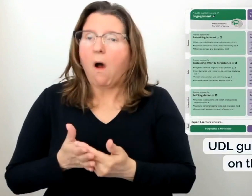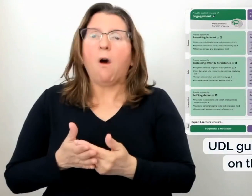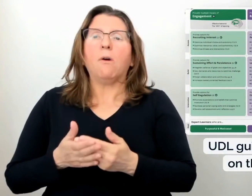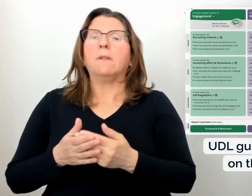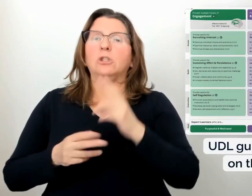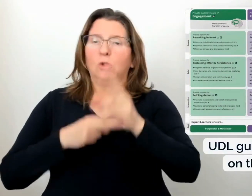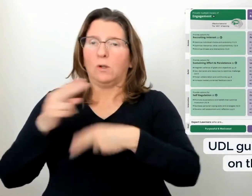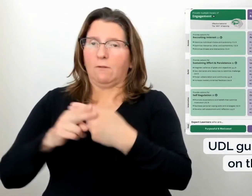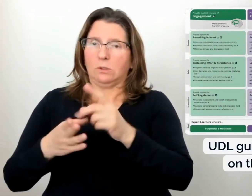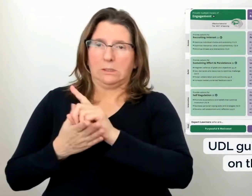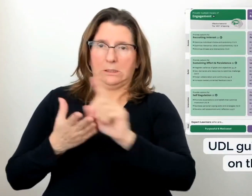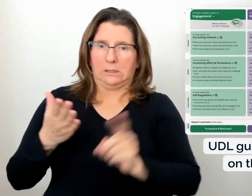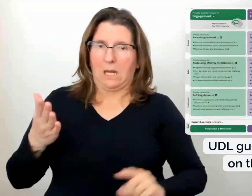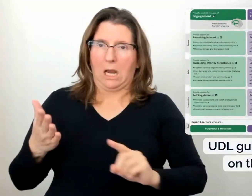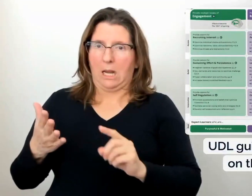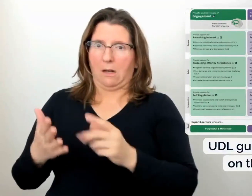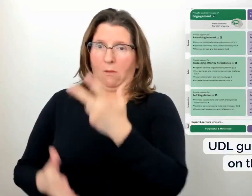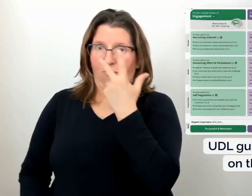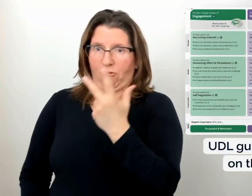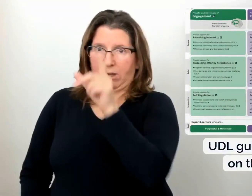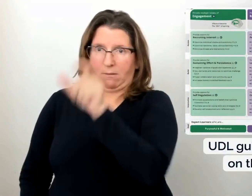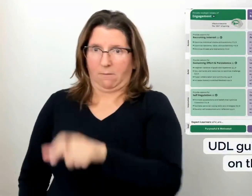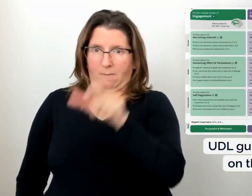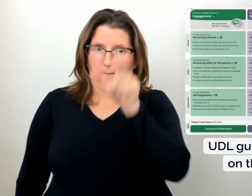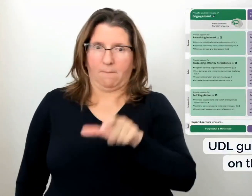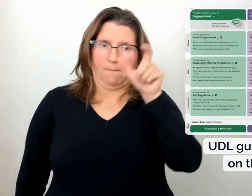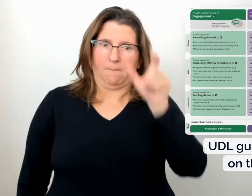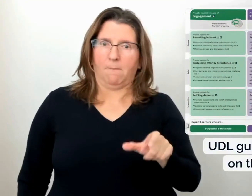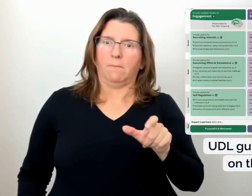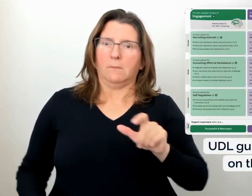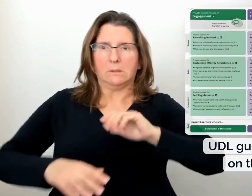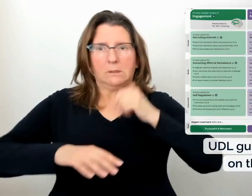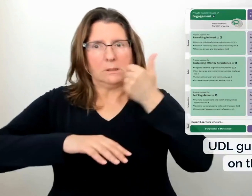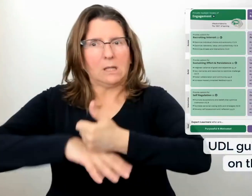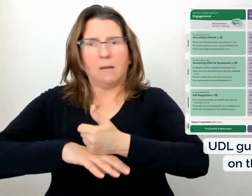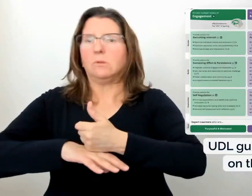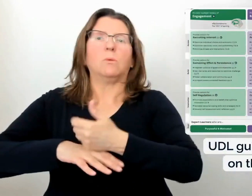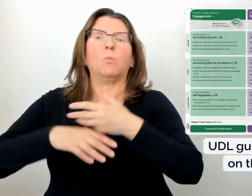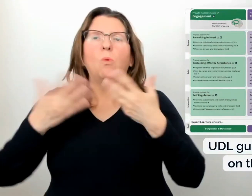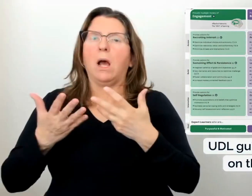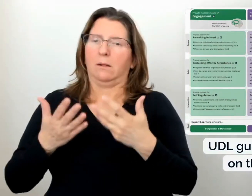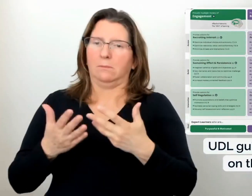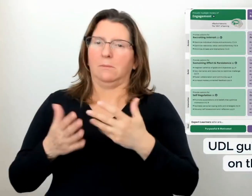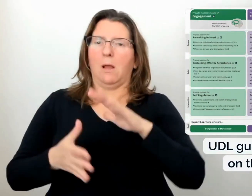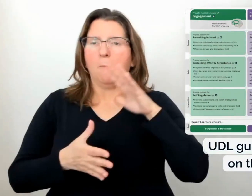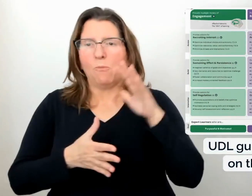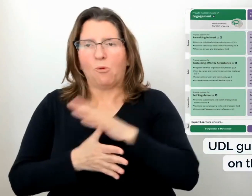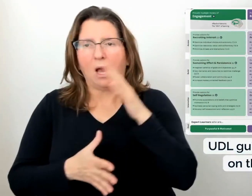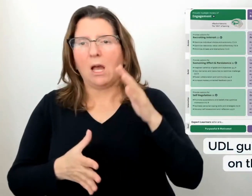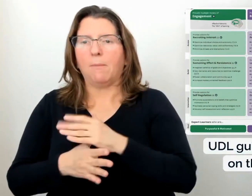These principles of Universal Design for Learning engages those three primary networks in the brain.